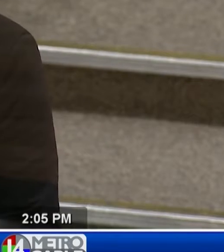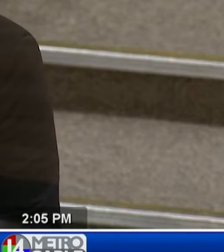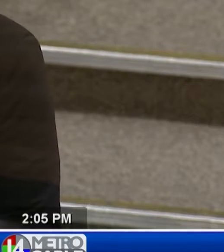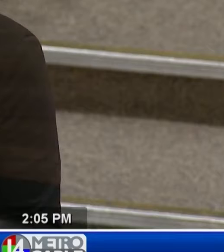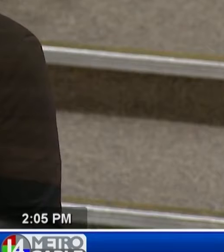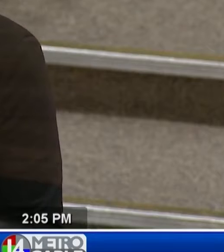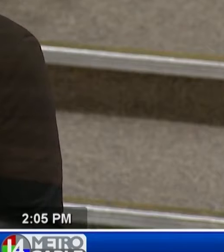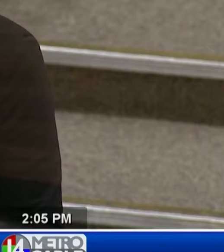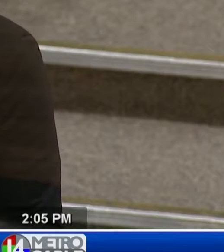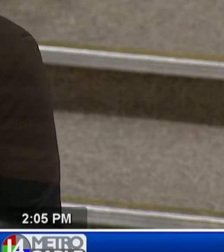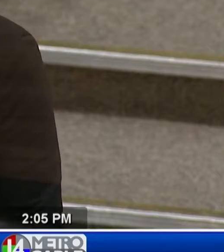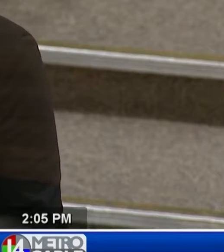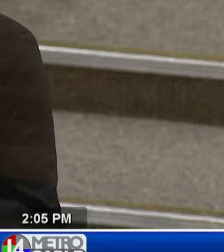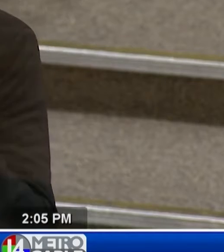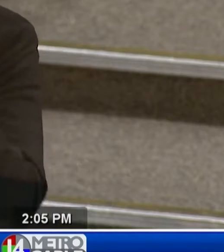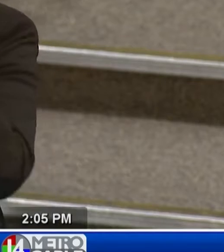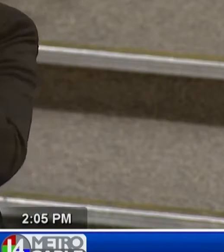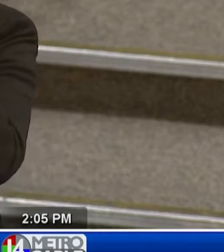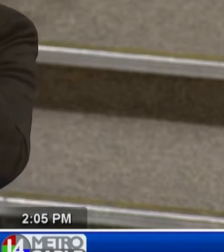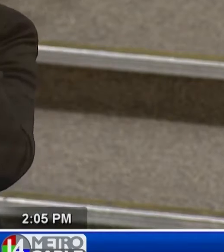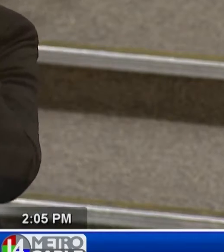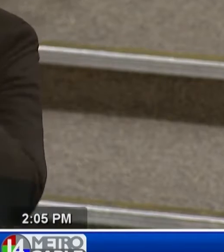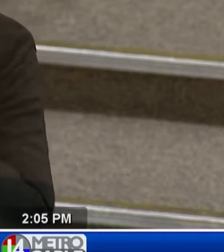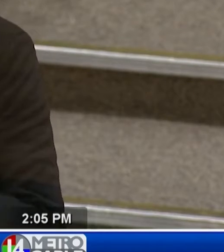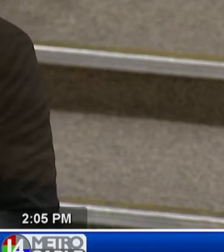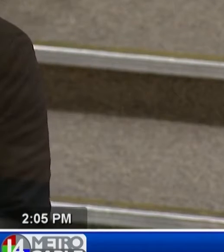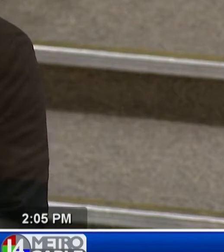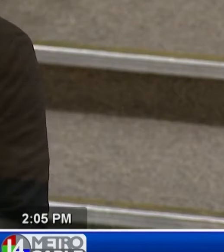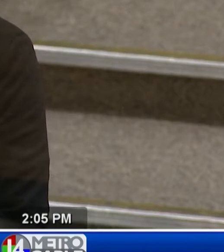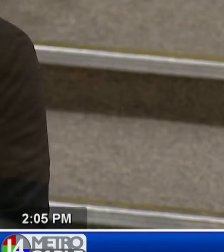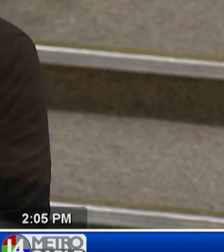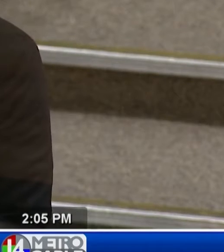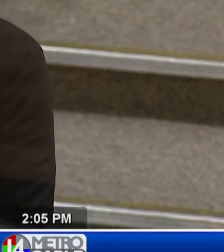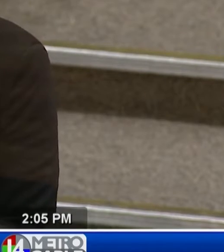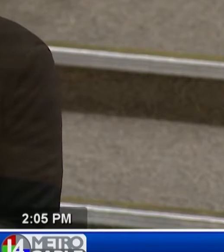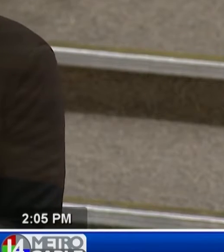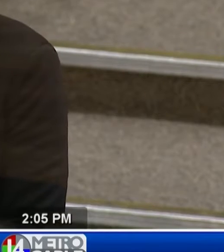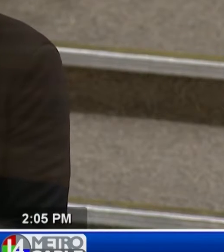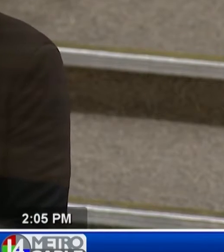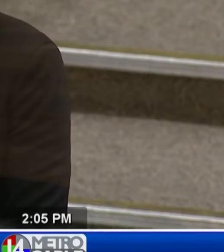On November 17th, the board provided direction to in DC, the county's demographers on a final draft map.